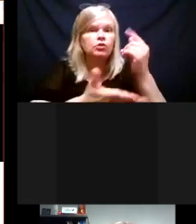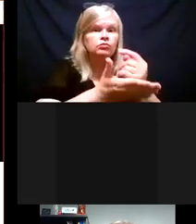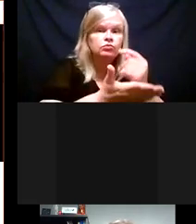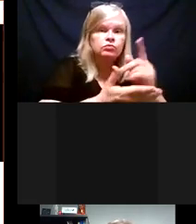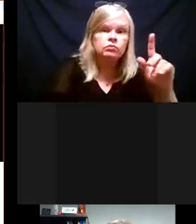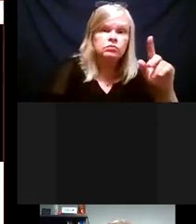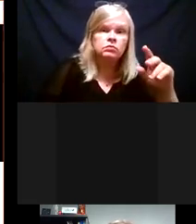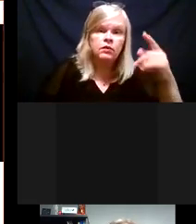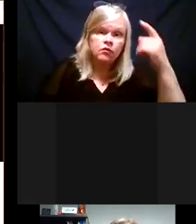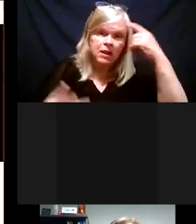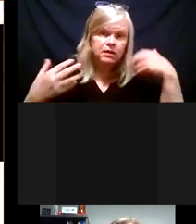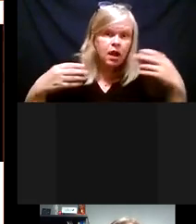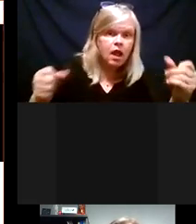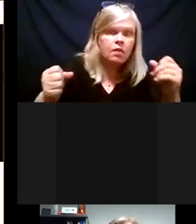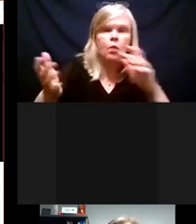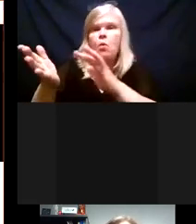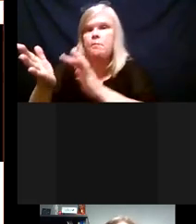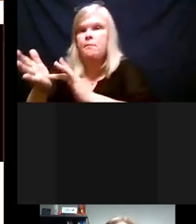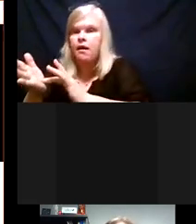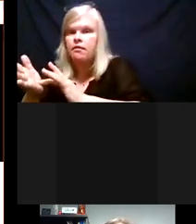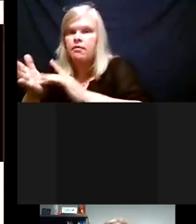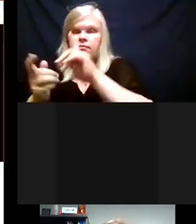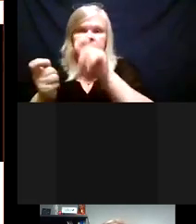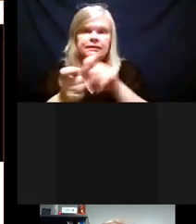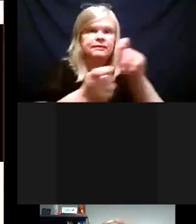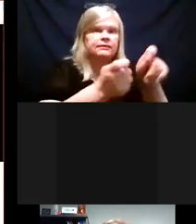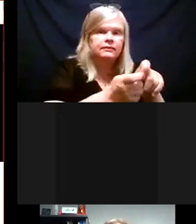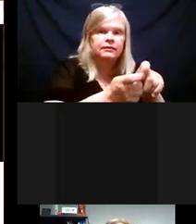TREATMENT FOR CERTAIN THINGS. IN ANY OF THOSE SCENARIOS,